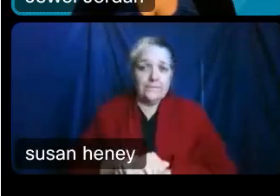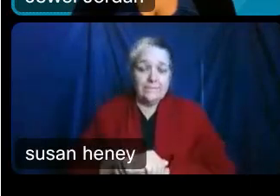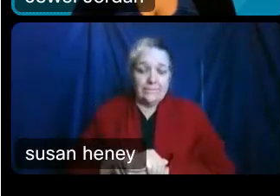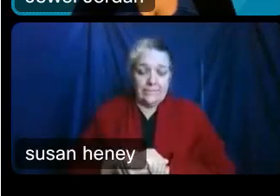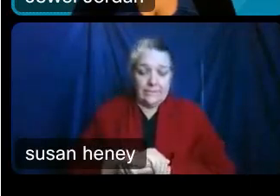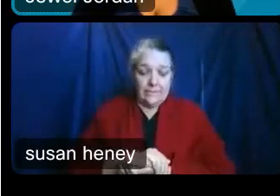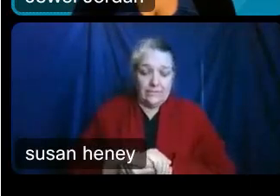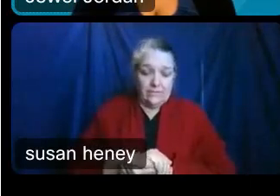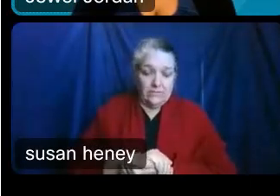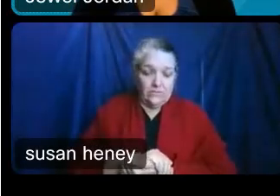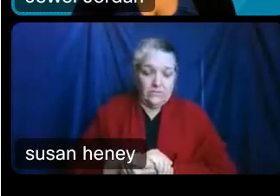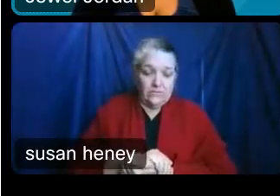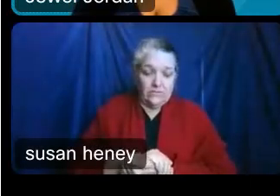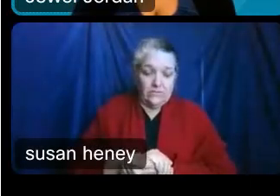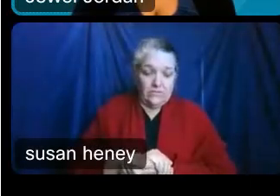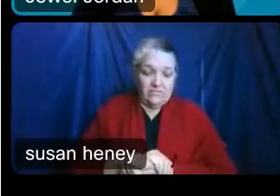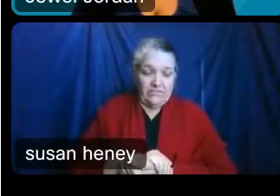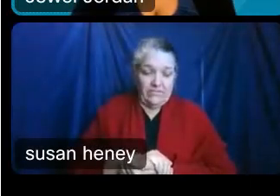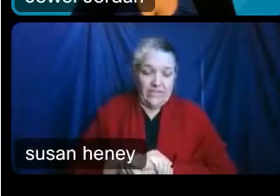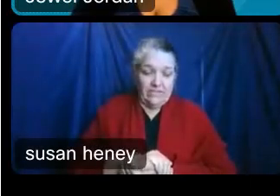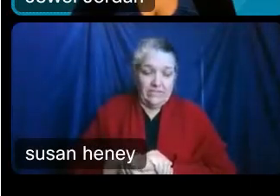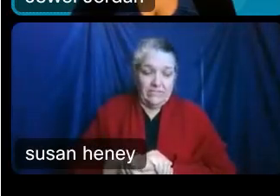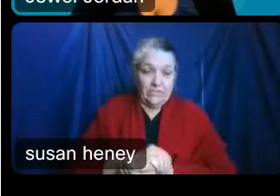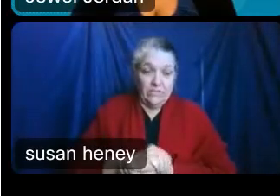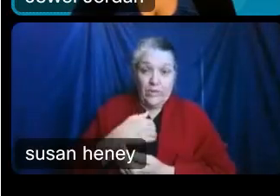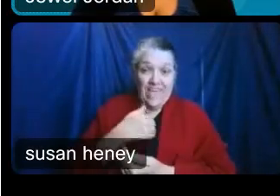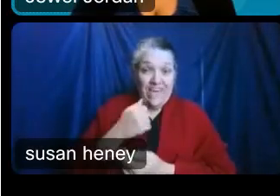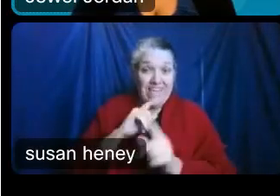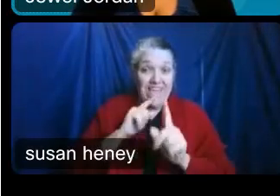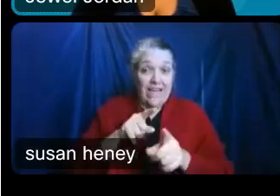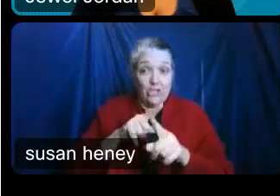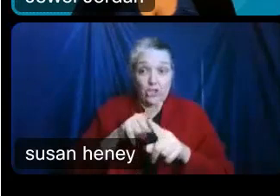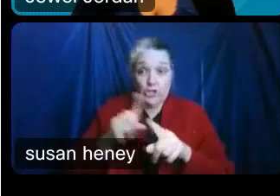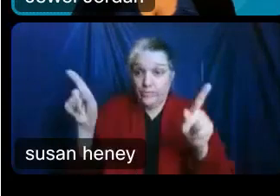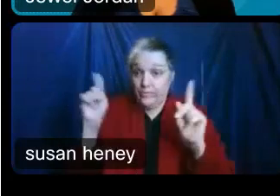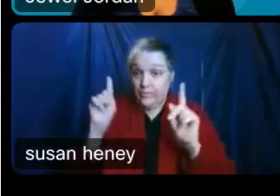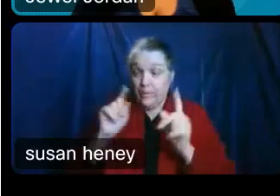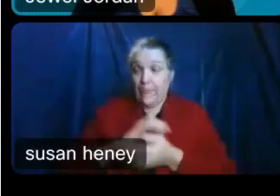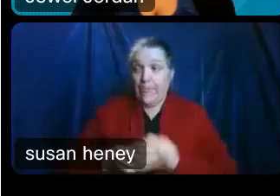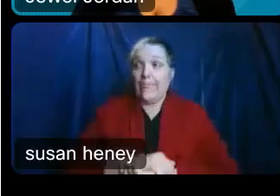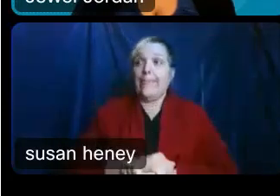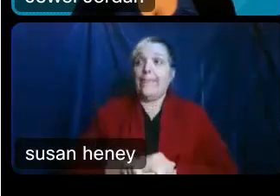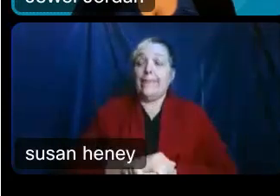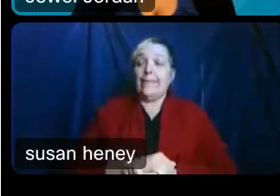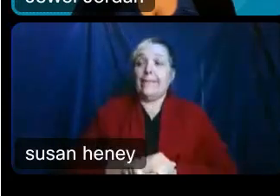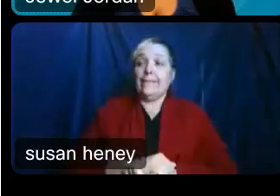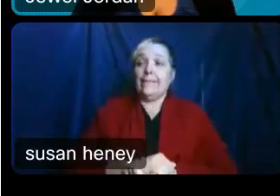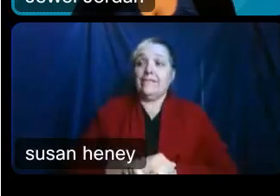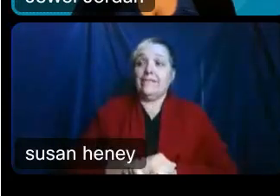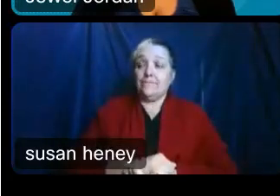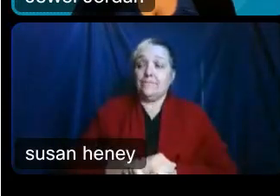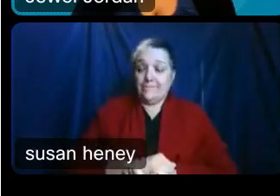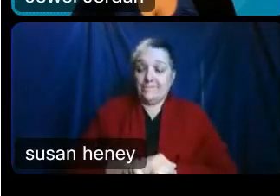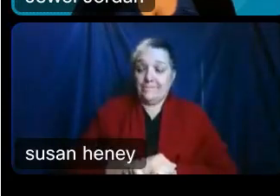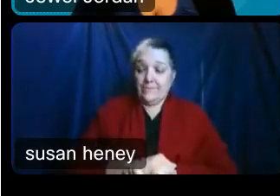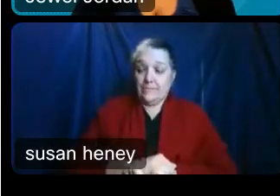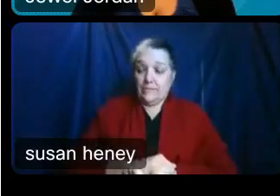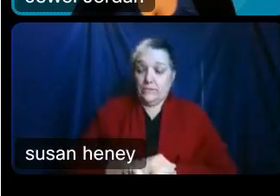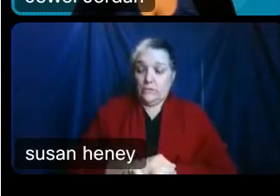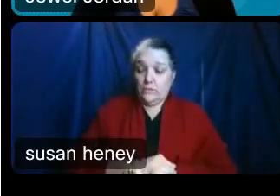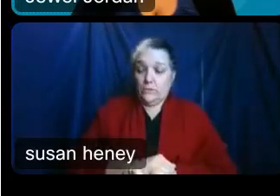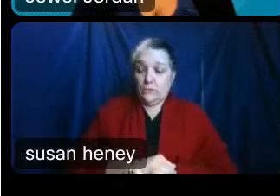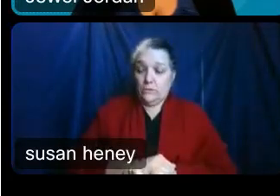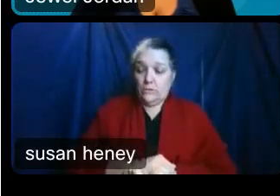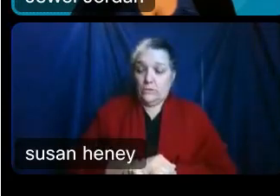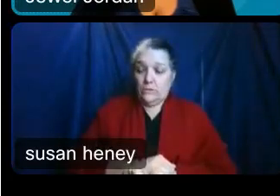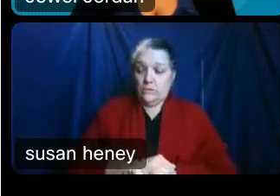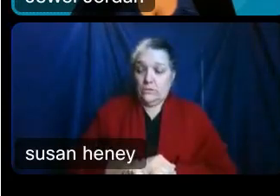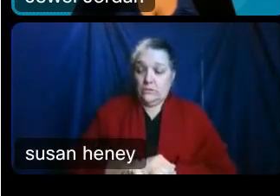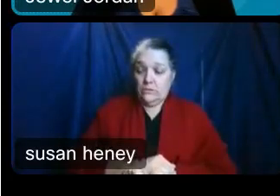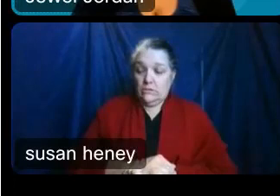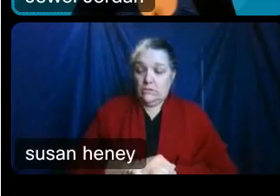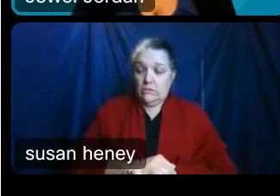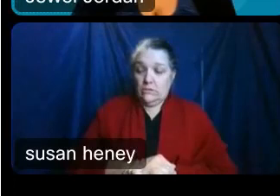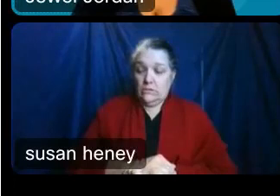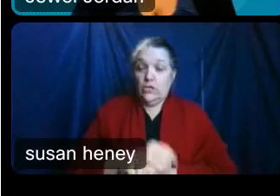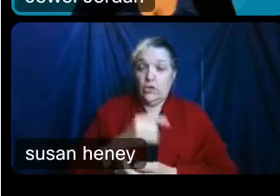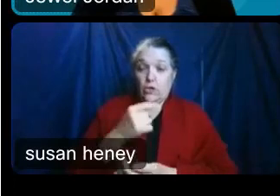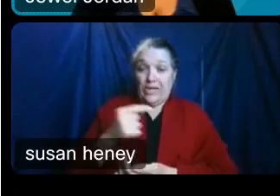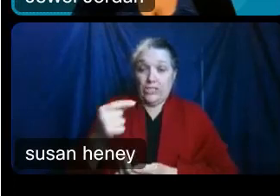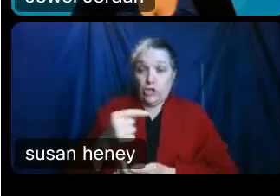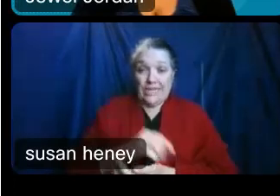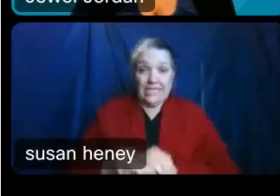Is there an expert that's able to answer? >> Gretchen Gooding: This is Gretchen Gooding.